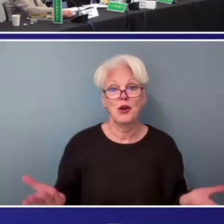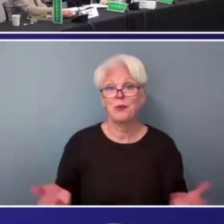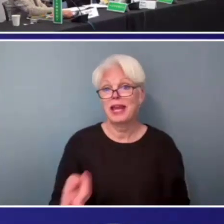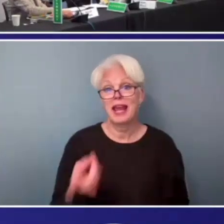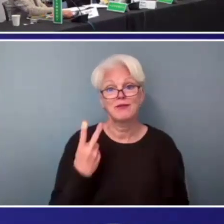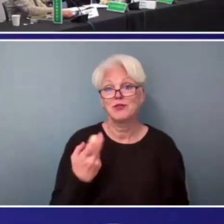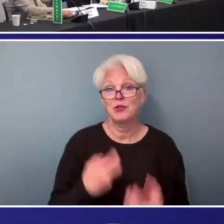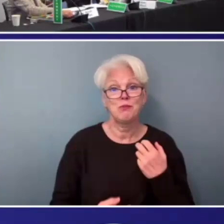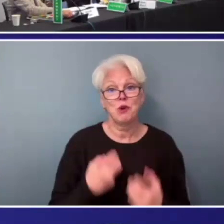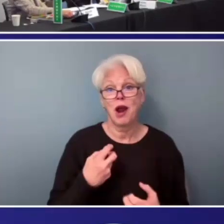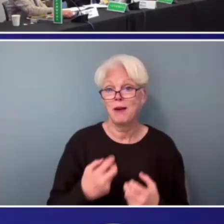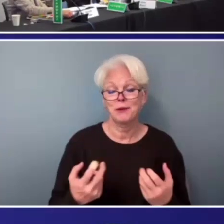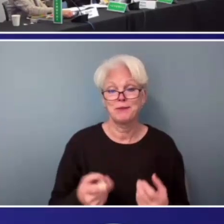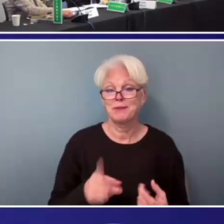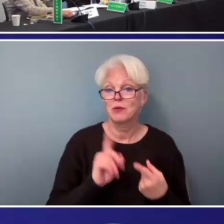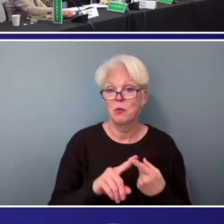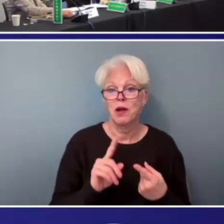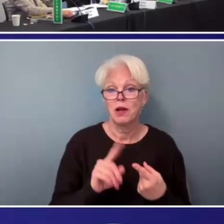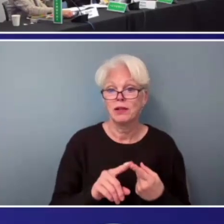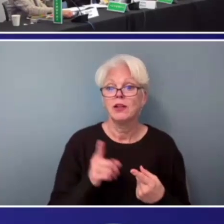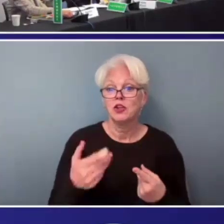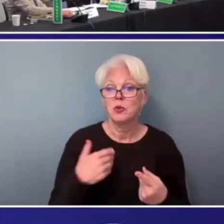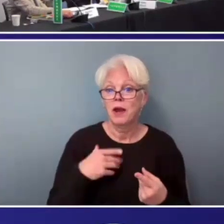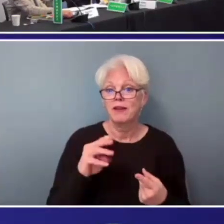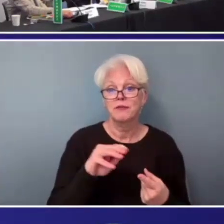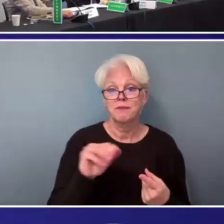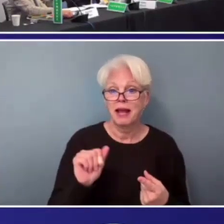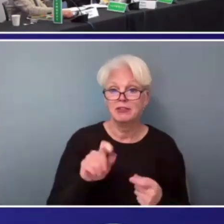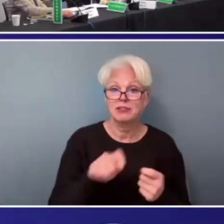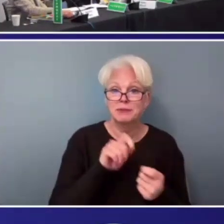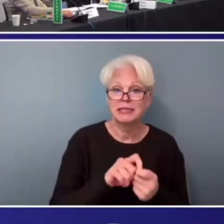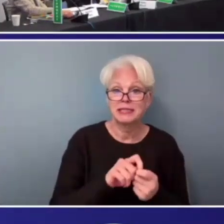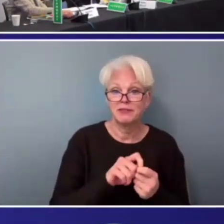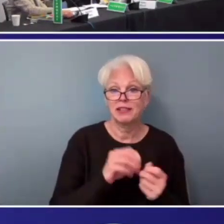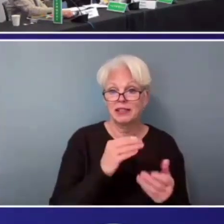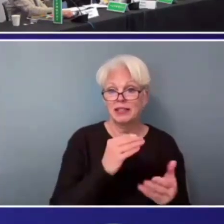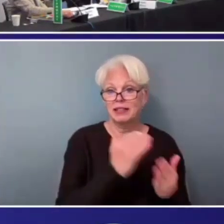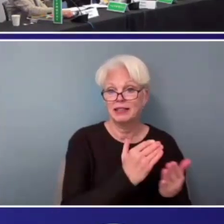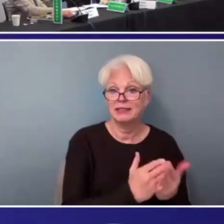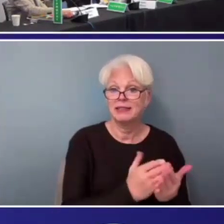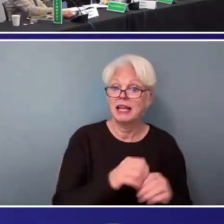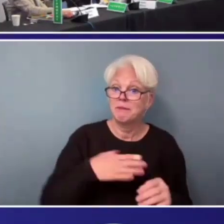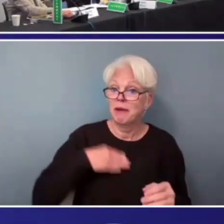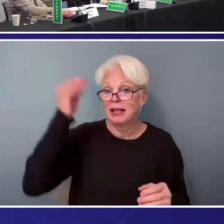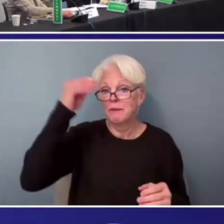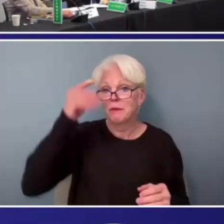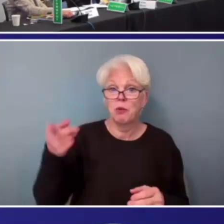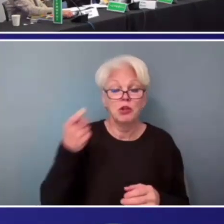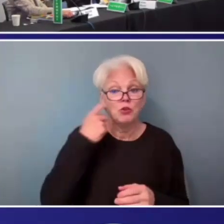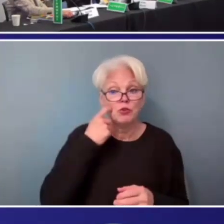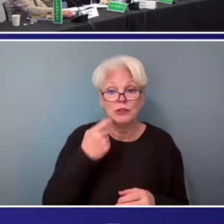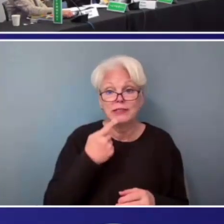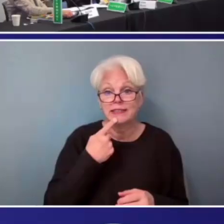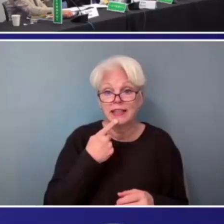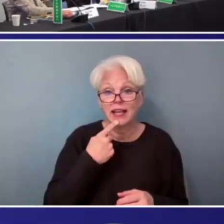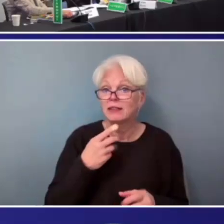One is that you've got master's specifically listed. And in my opinion, what you just said does nothing to prove that it should be